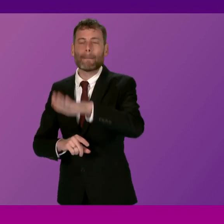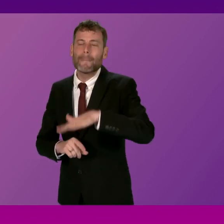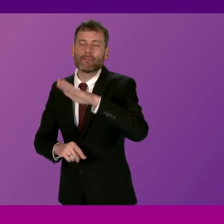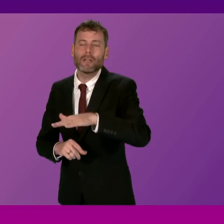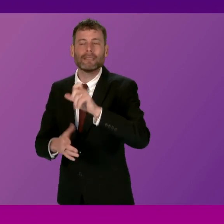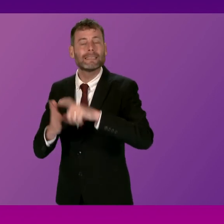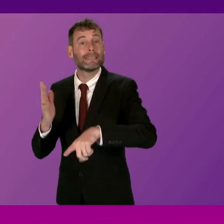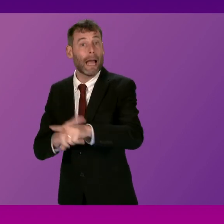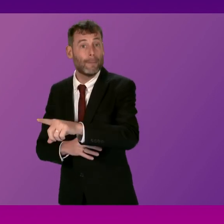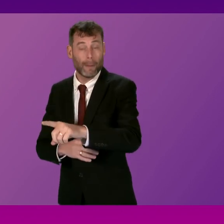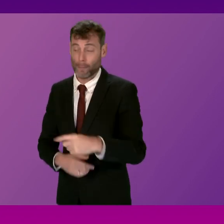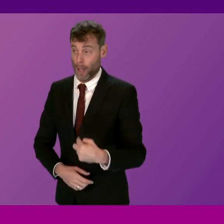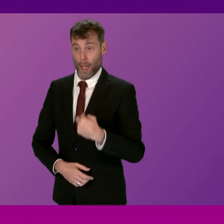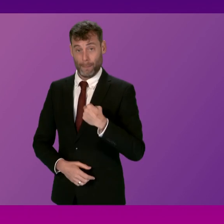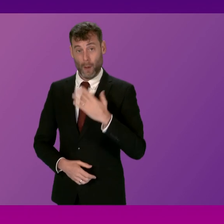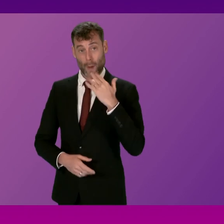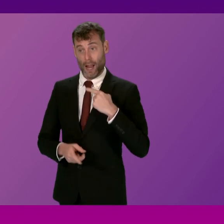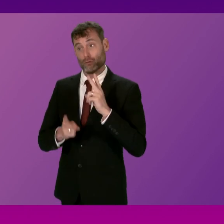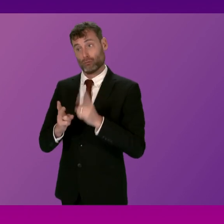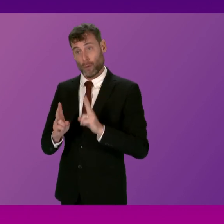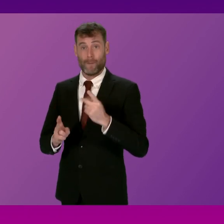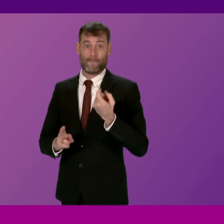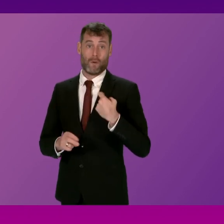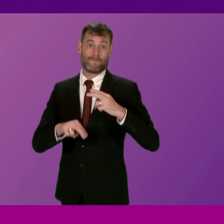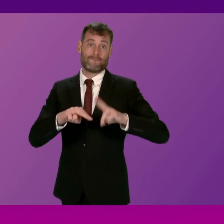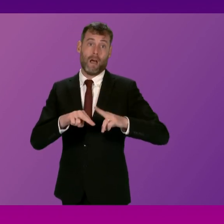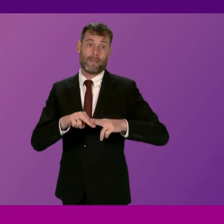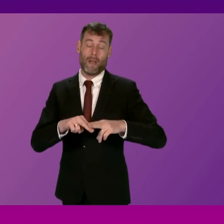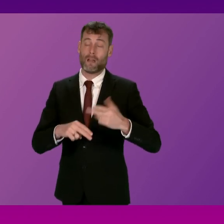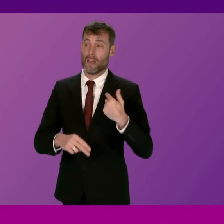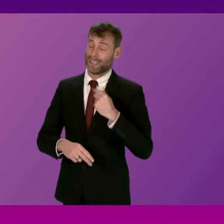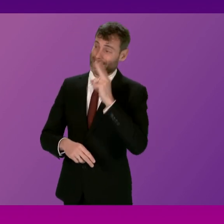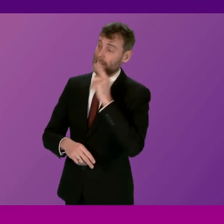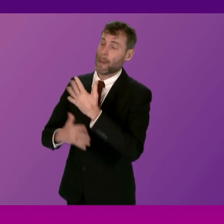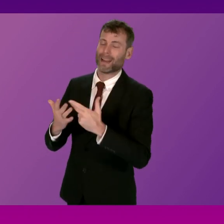good way, as we have been faced with ignorance from many parts of society.